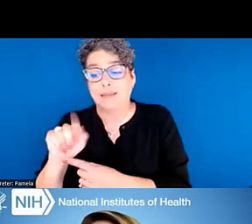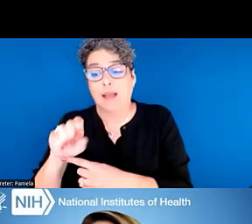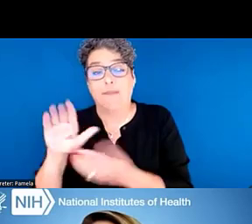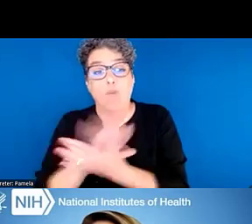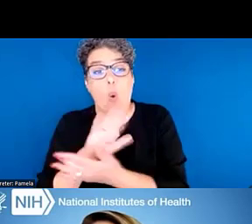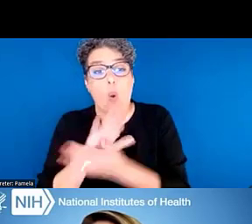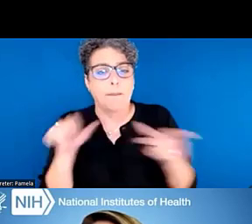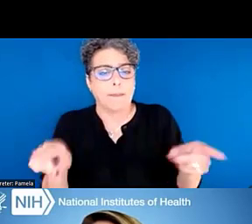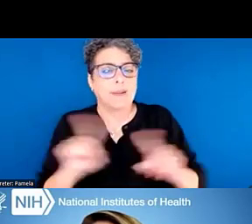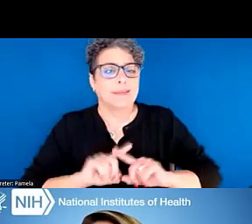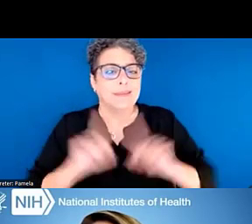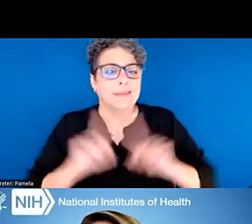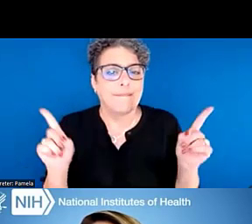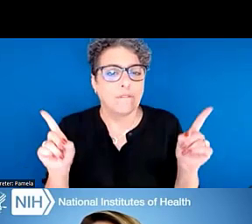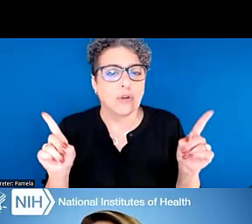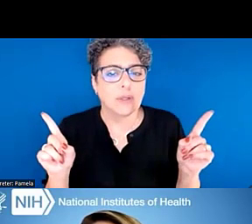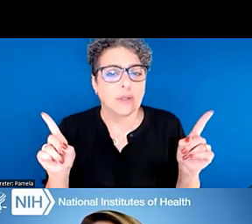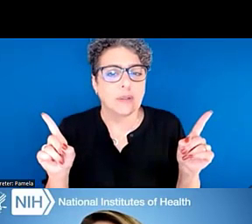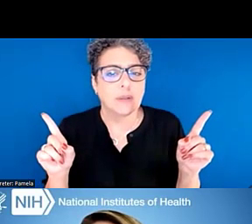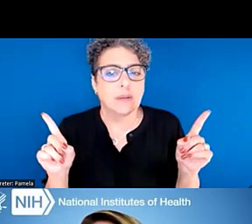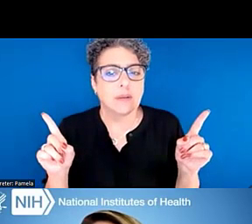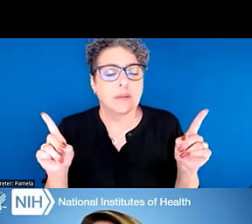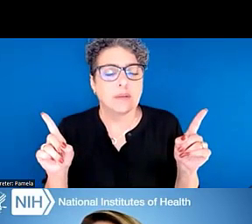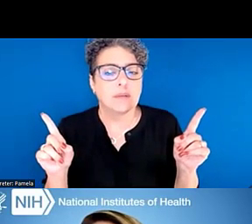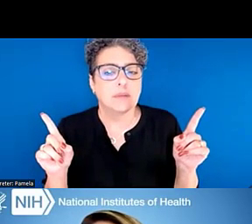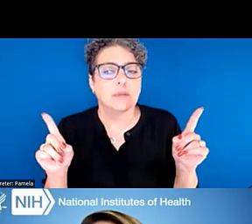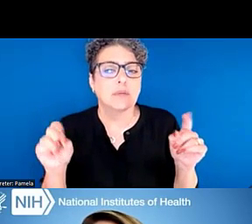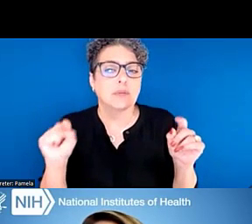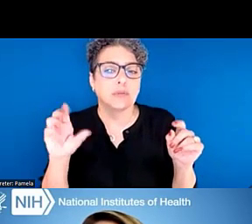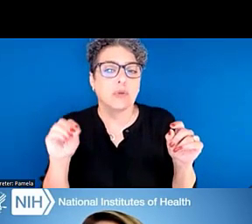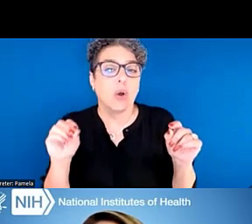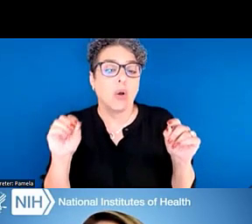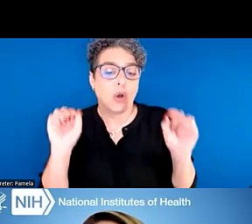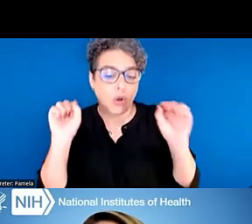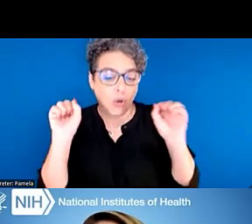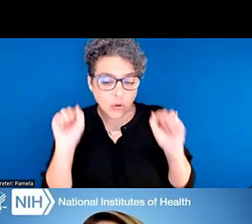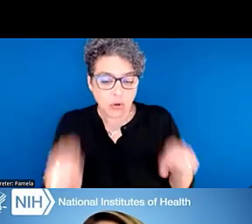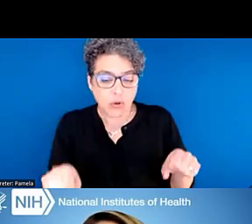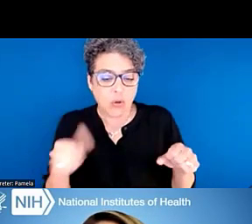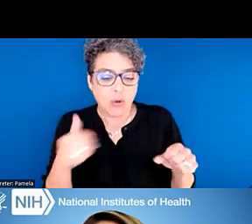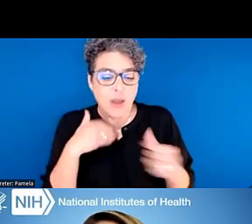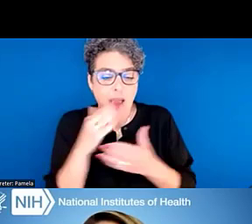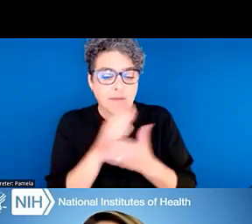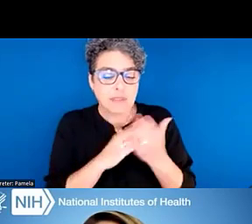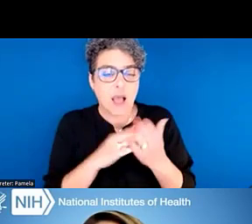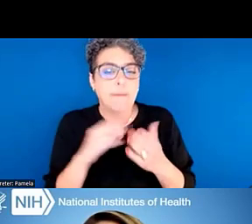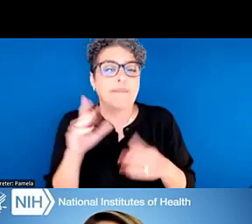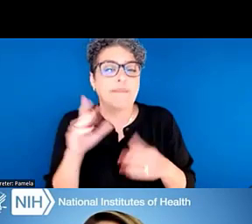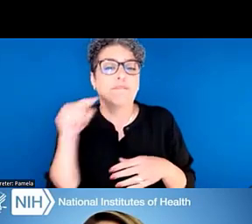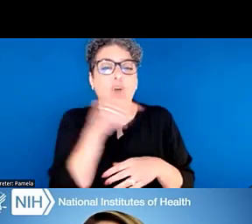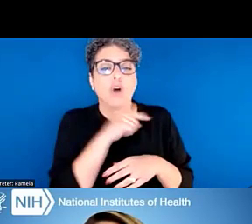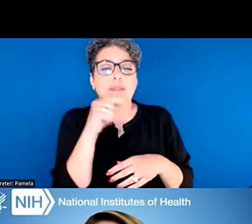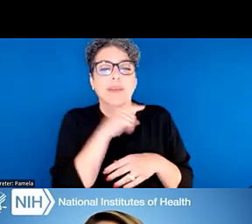so there could be some falsification of research record. Whether there is a record .. . falsification